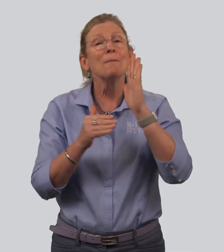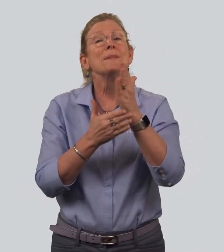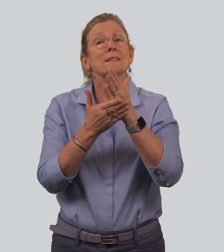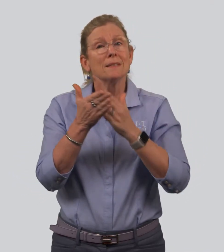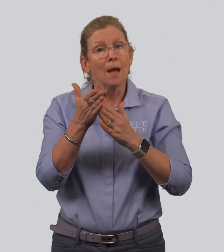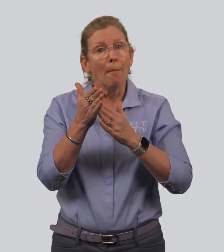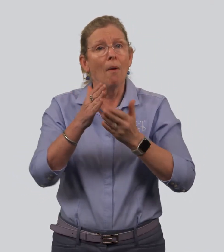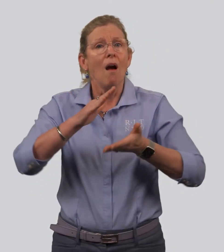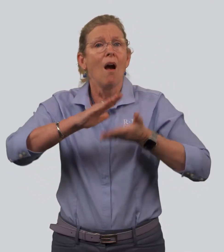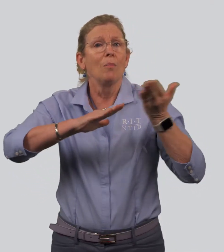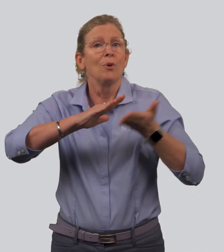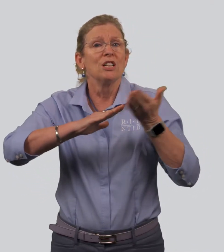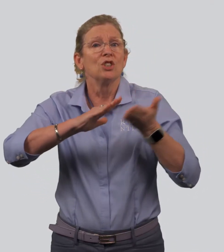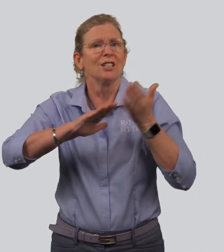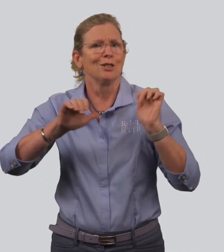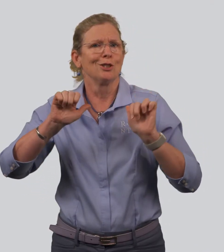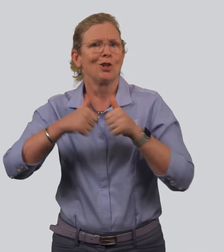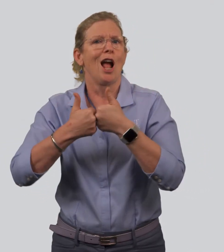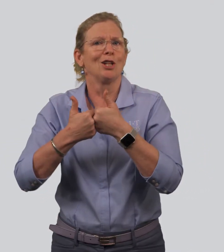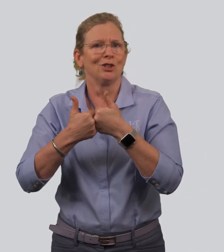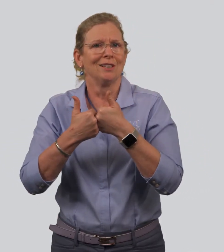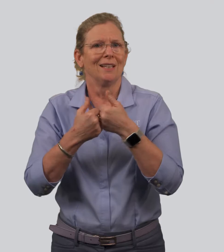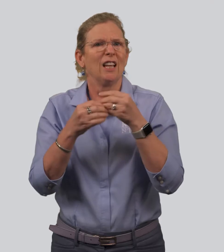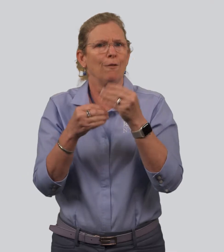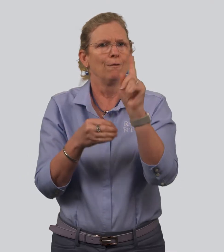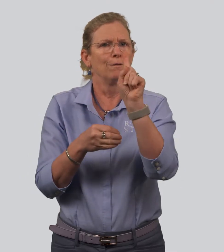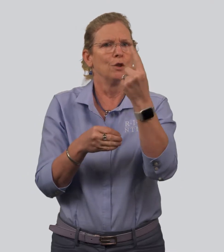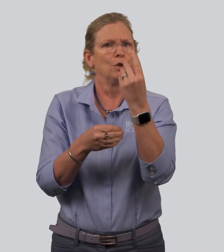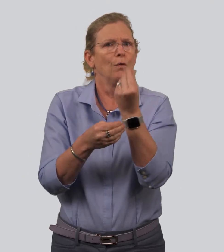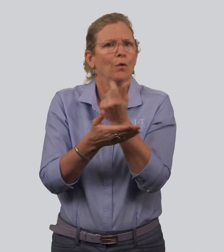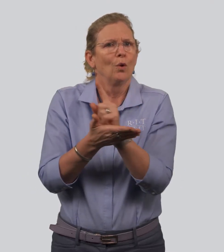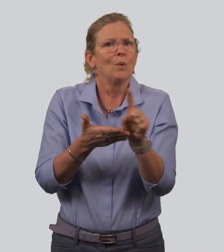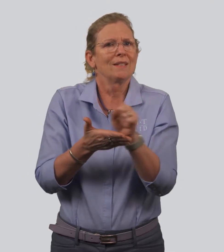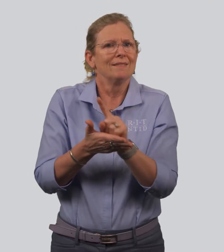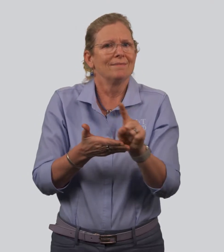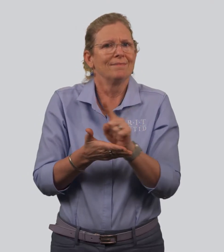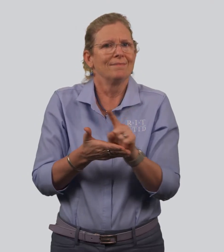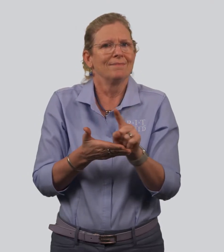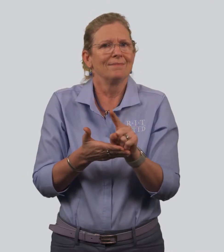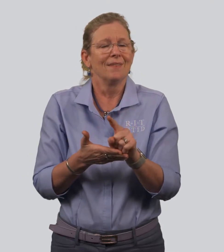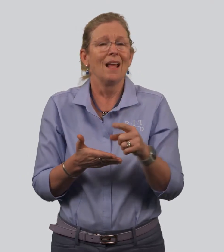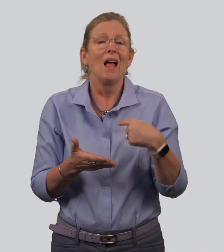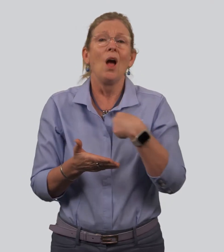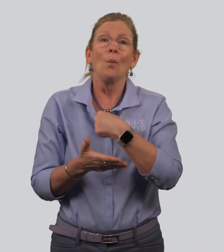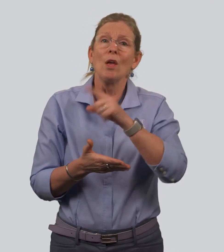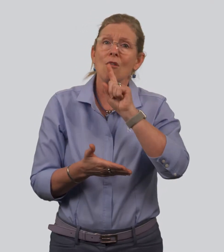We expect there will be some operational challenges in the first few weeks.